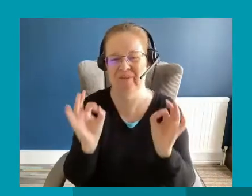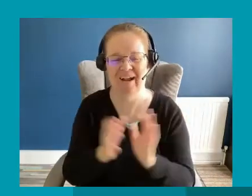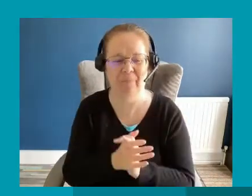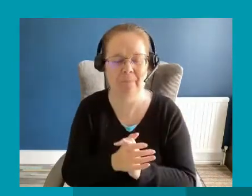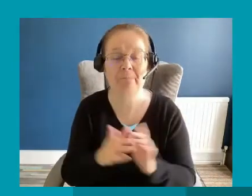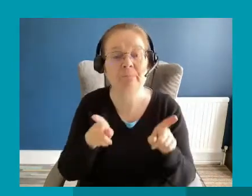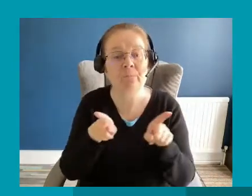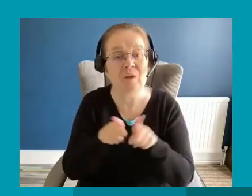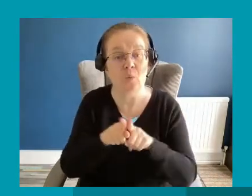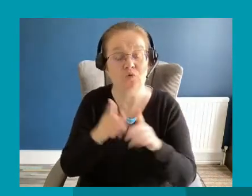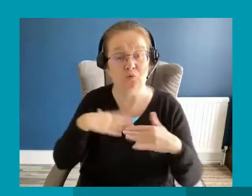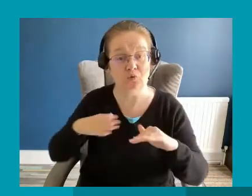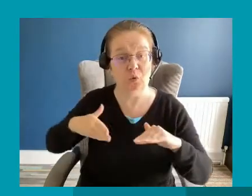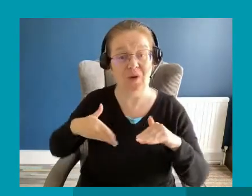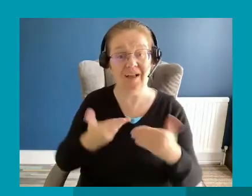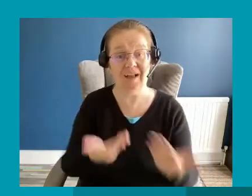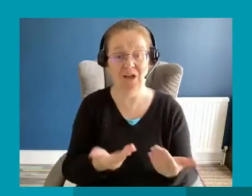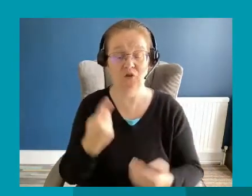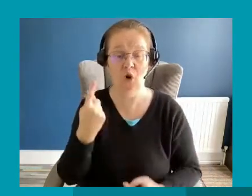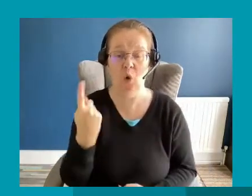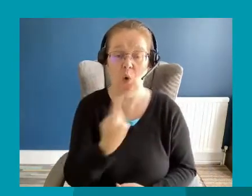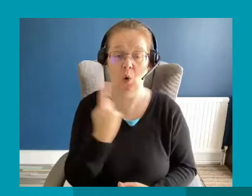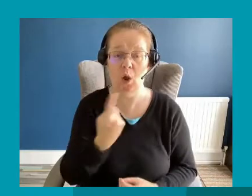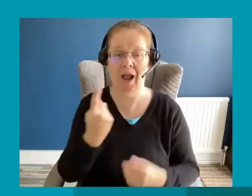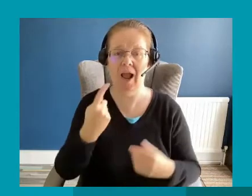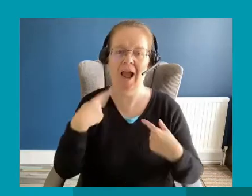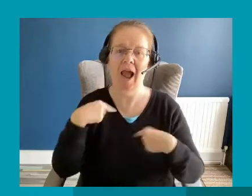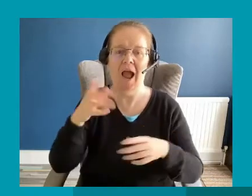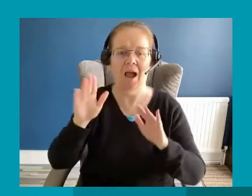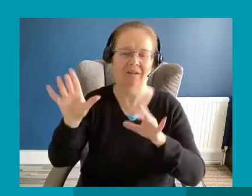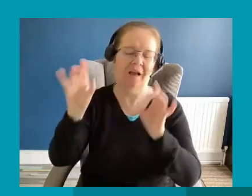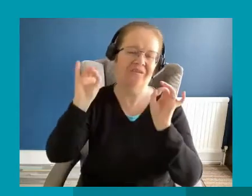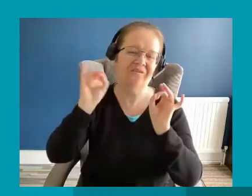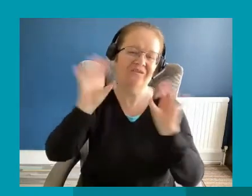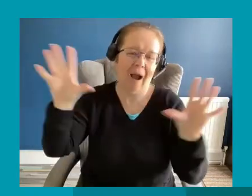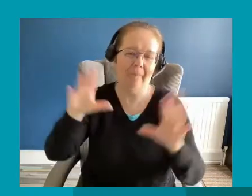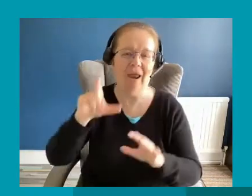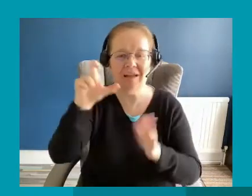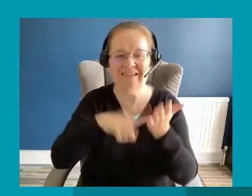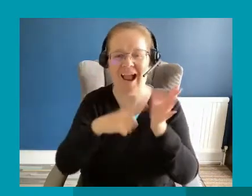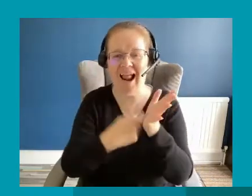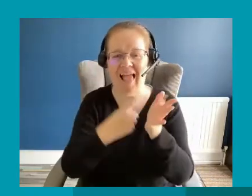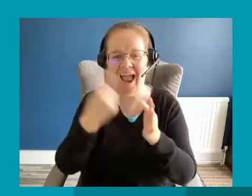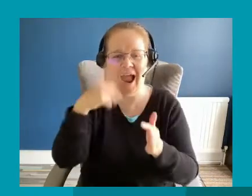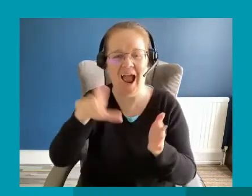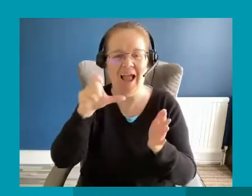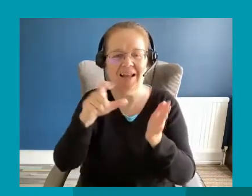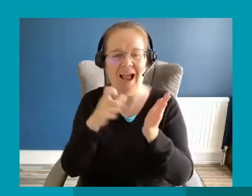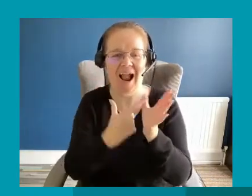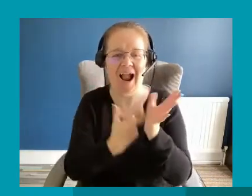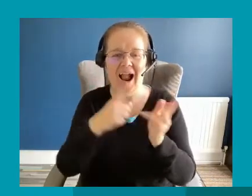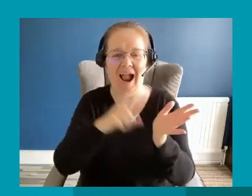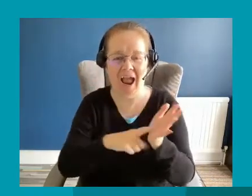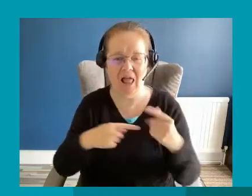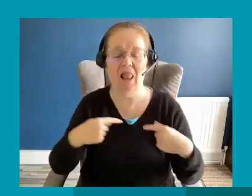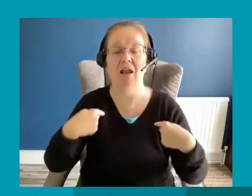What I'd like to do is also introduce everyone to our fabulous Claire and Carol. They are BSL interpreter and uhm,